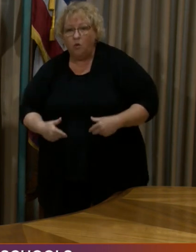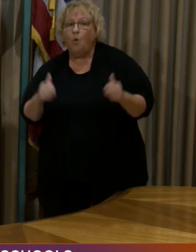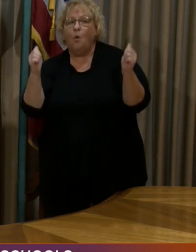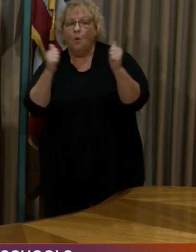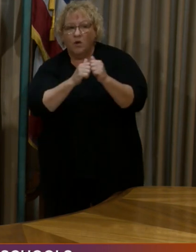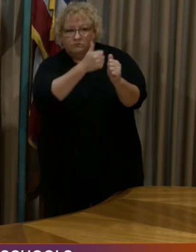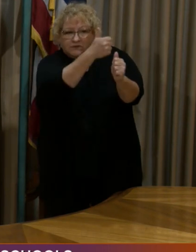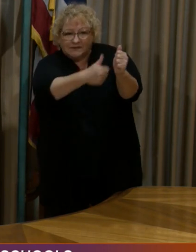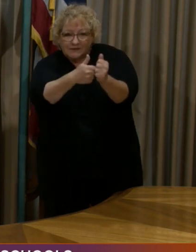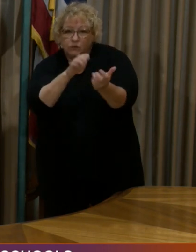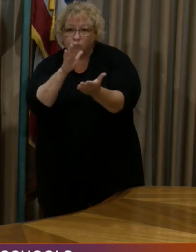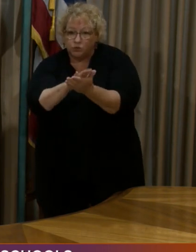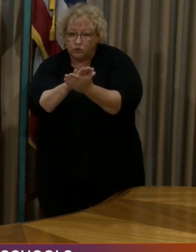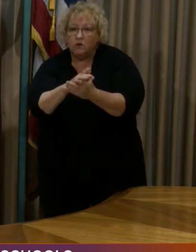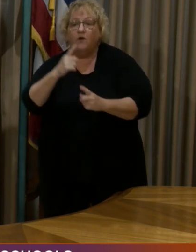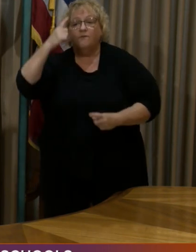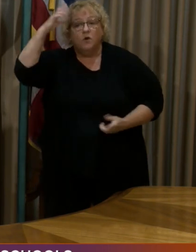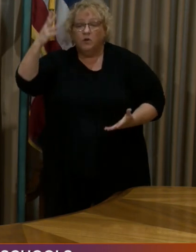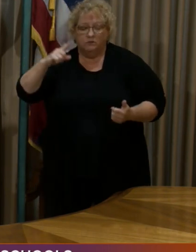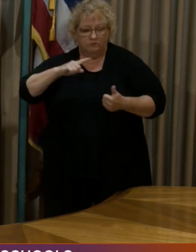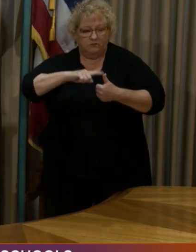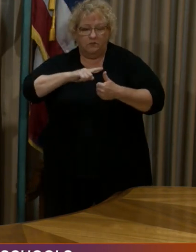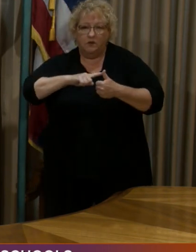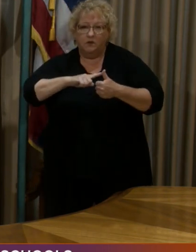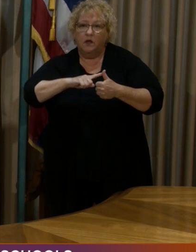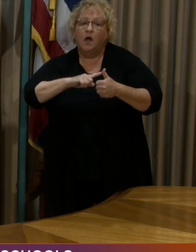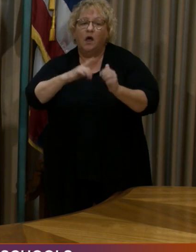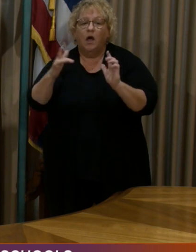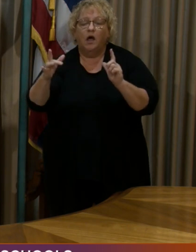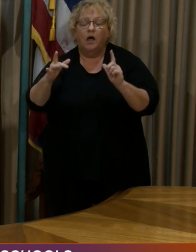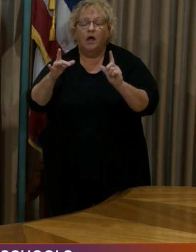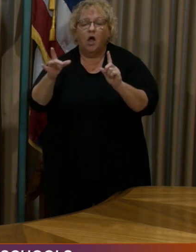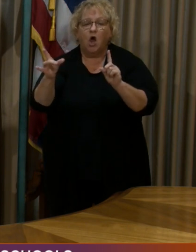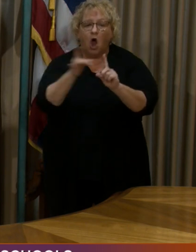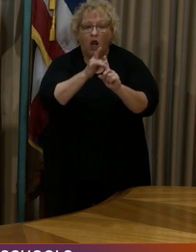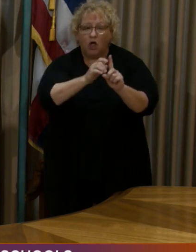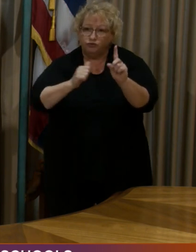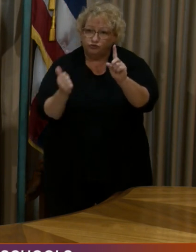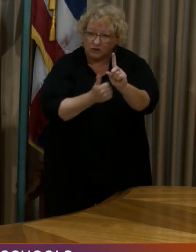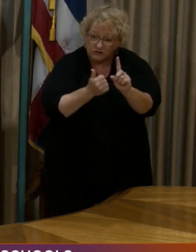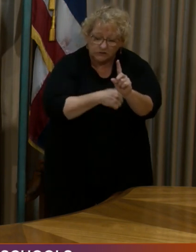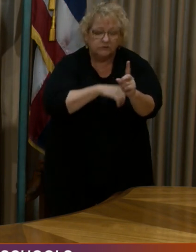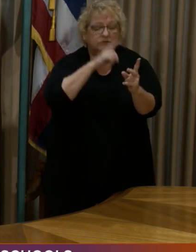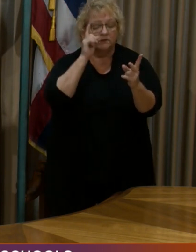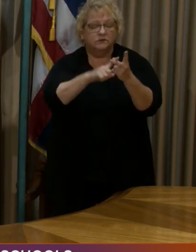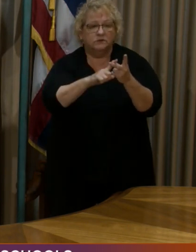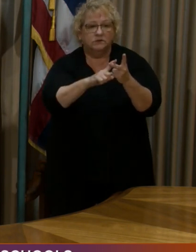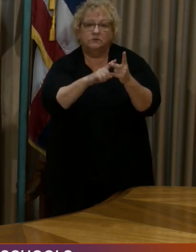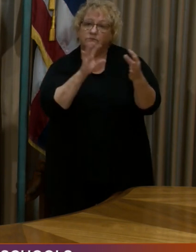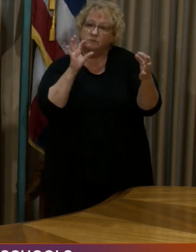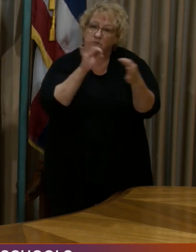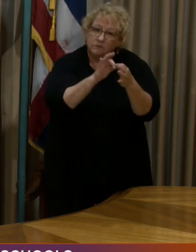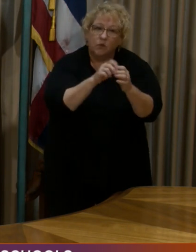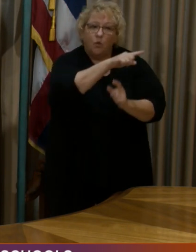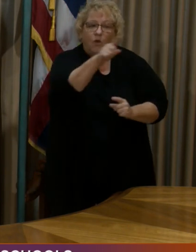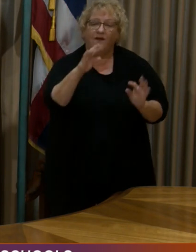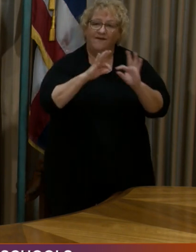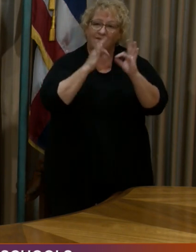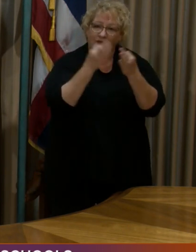PARTNERSHIP BETWEEN THE DEPARTMENT OF HEALTH AND EACH SCHOOL FOR CONTACT TRACING INVESTIGATING CASES AND